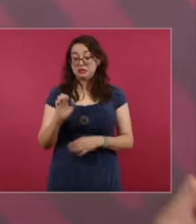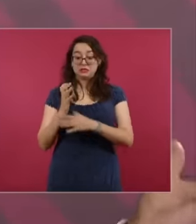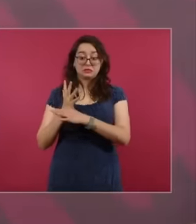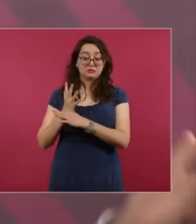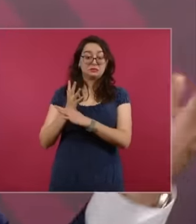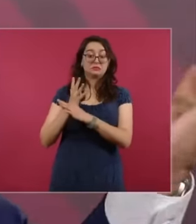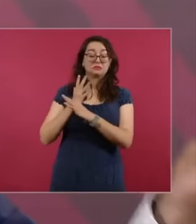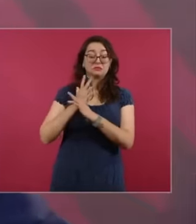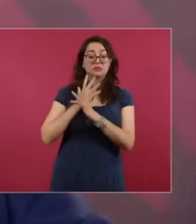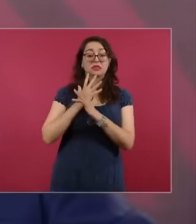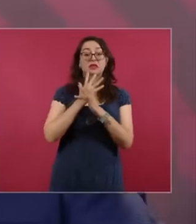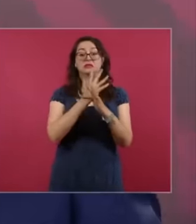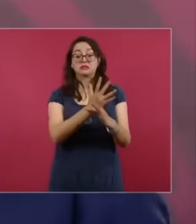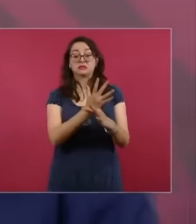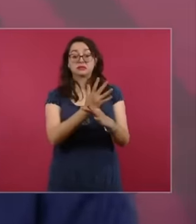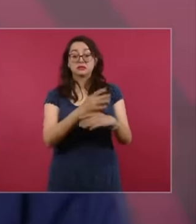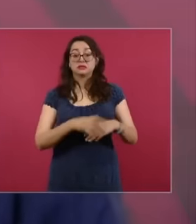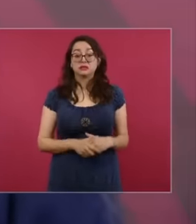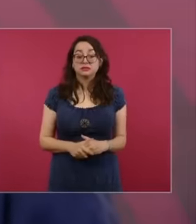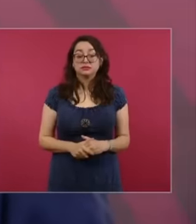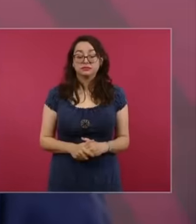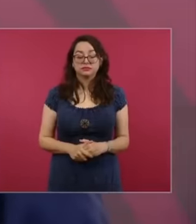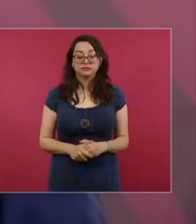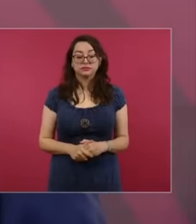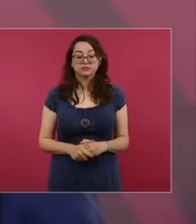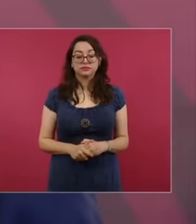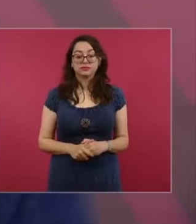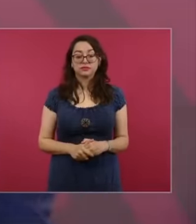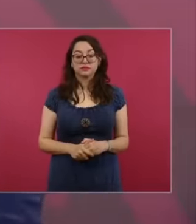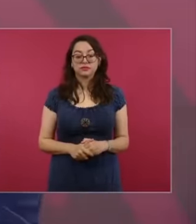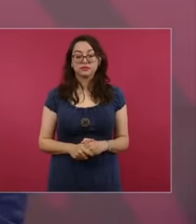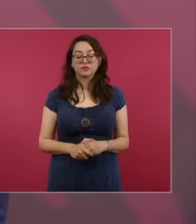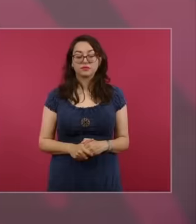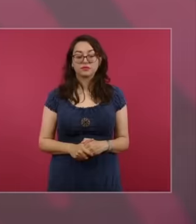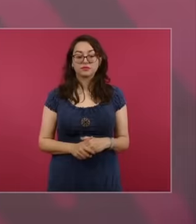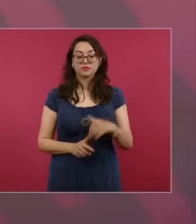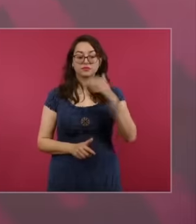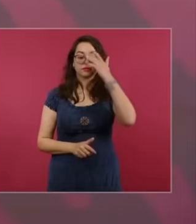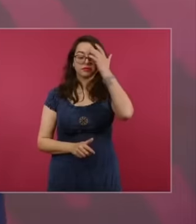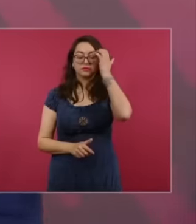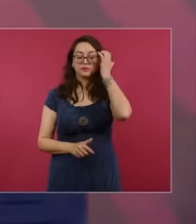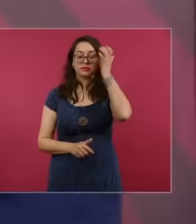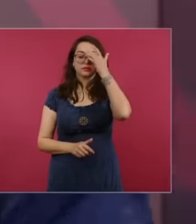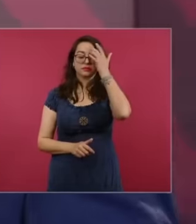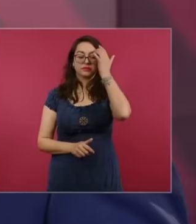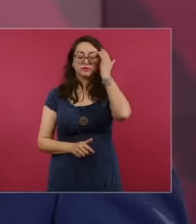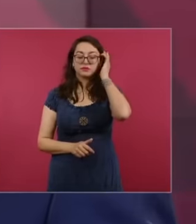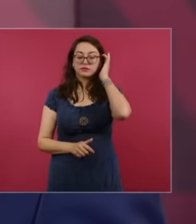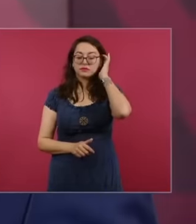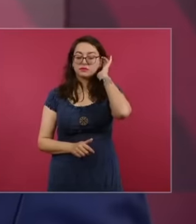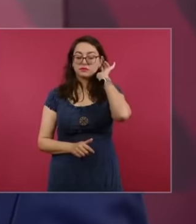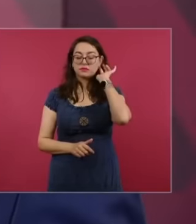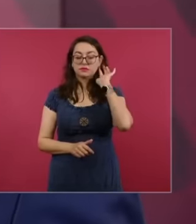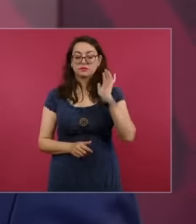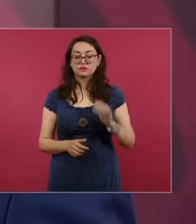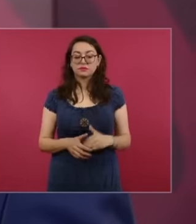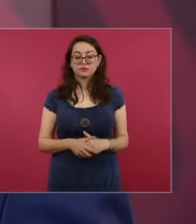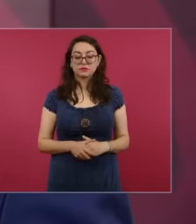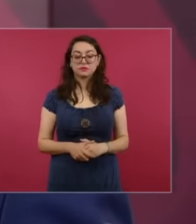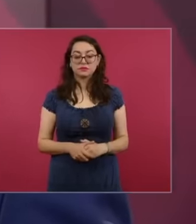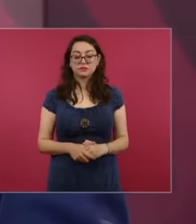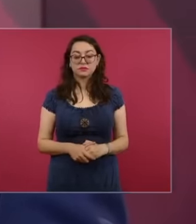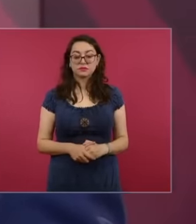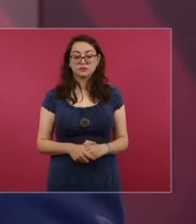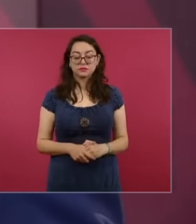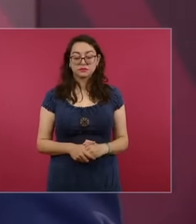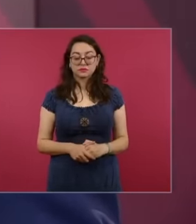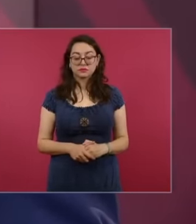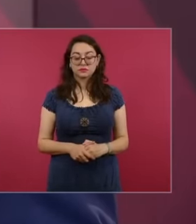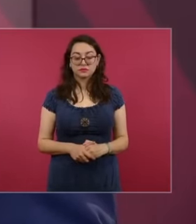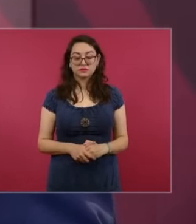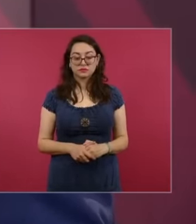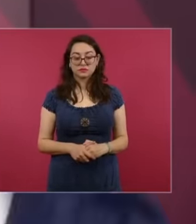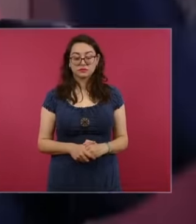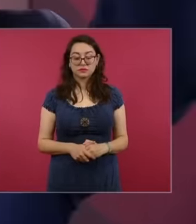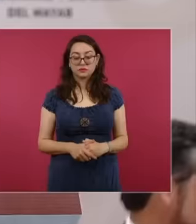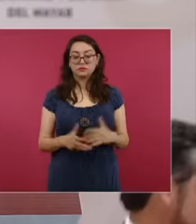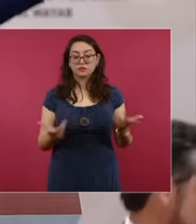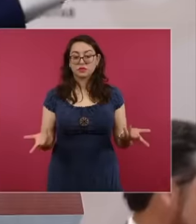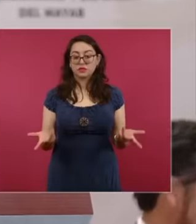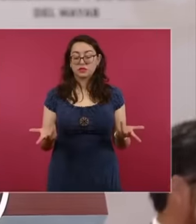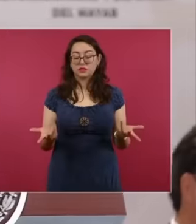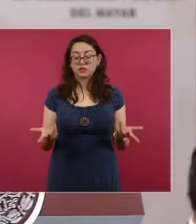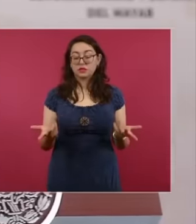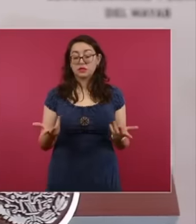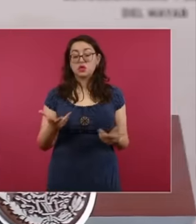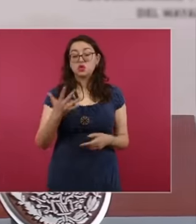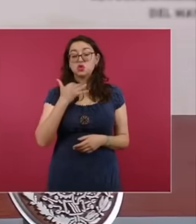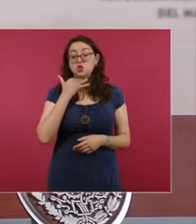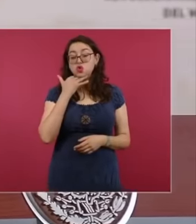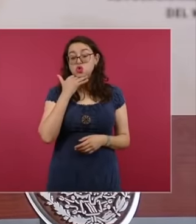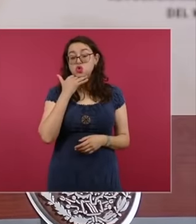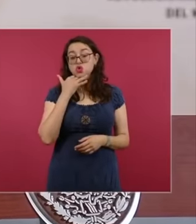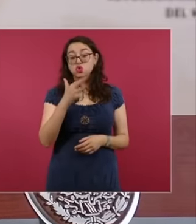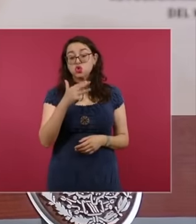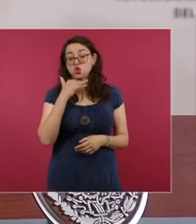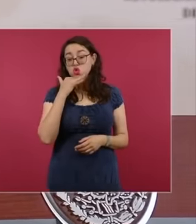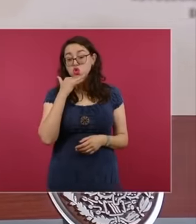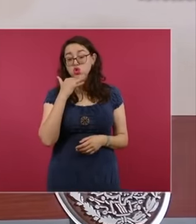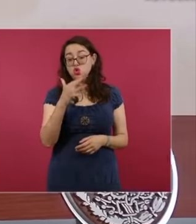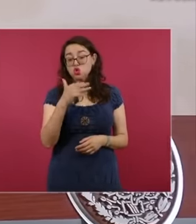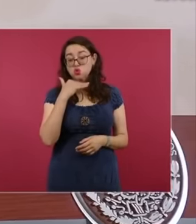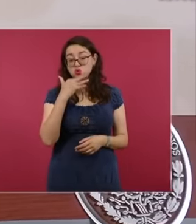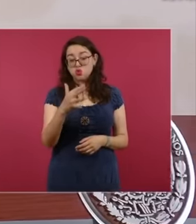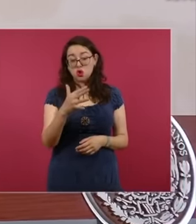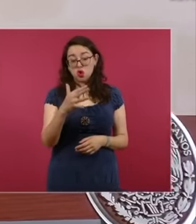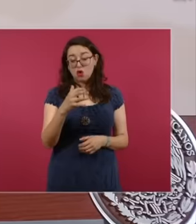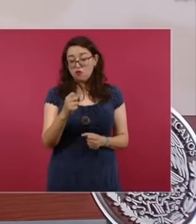the great corruption that persists, coming from I don't know what government, but there.